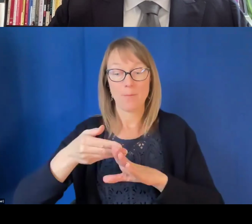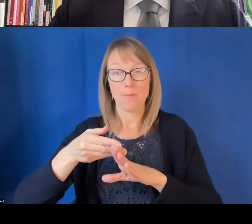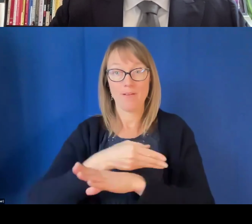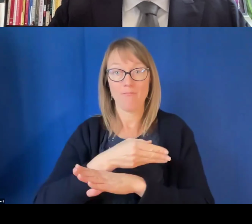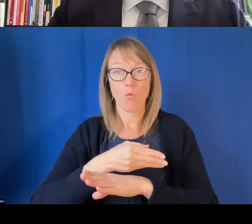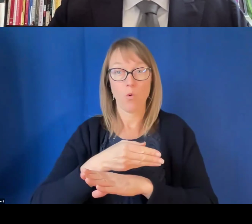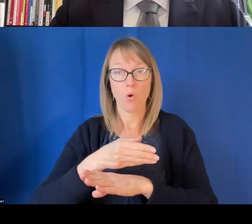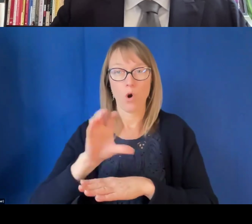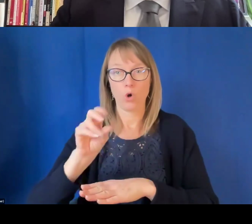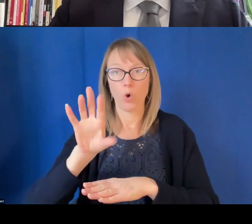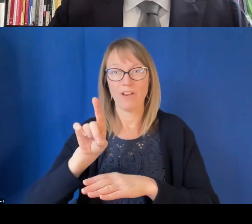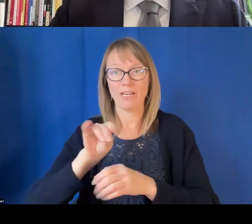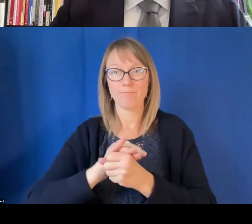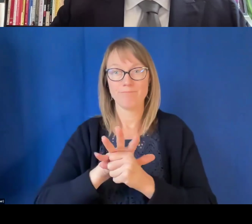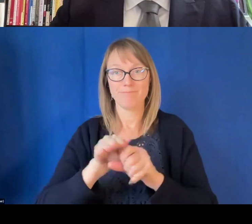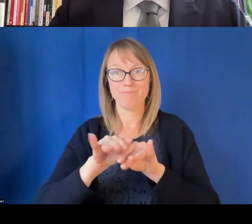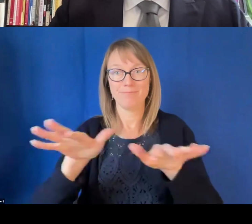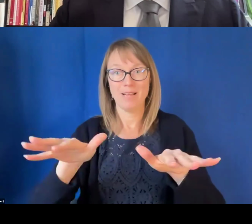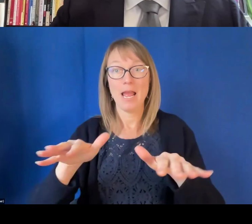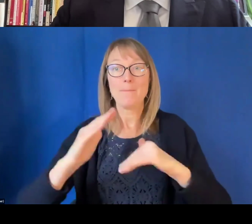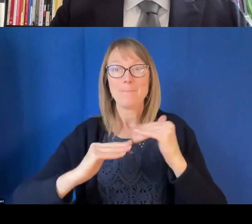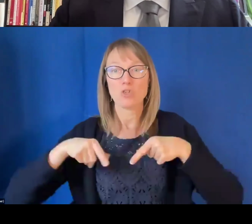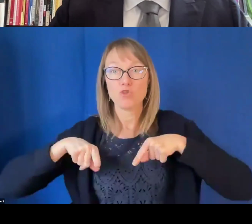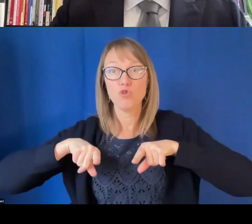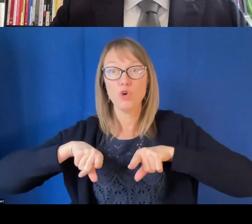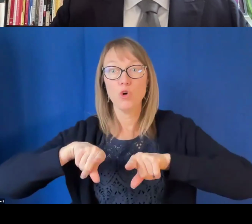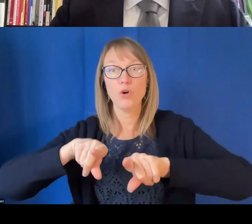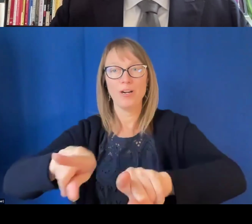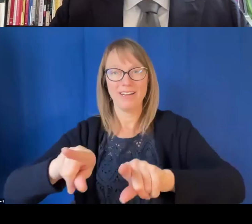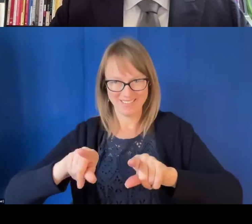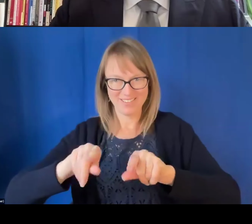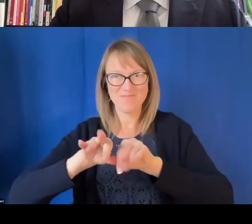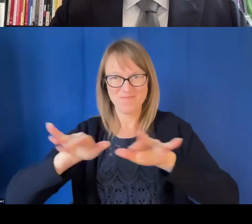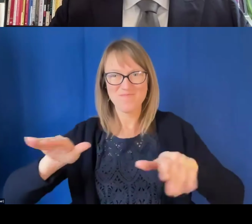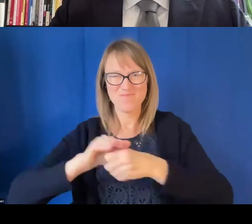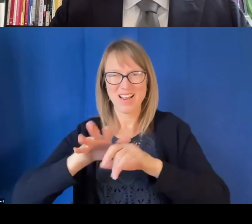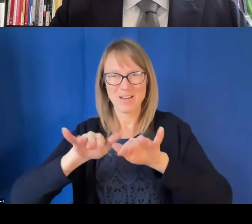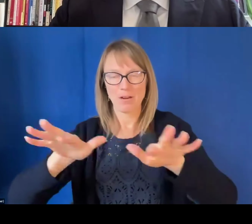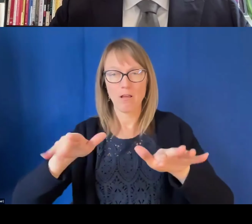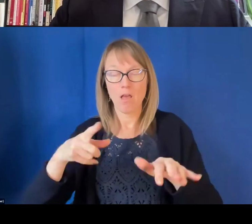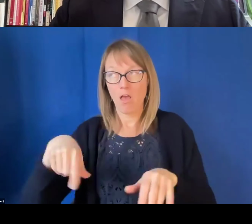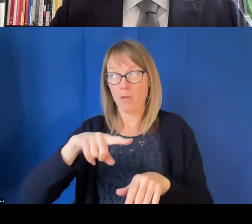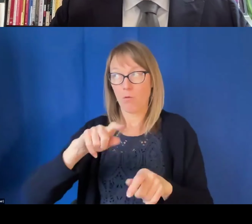but it's a testament to kind of long life loose fit where they were able to adapt and modify